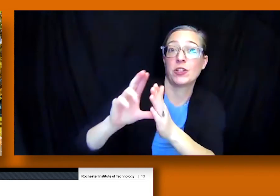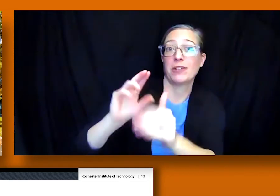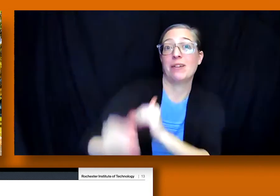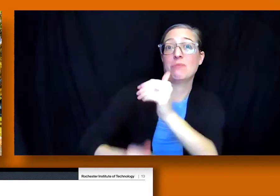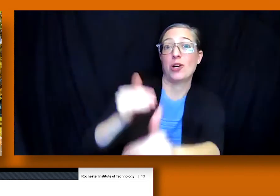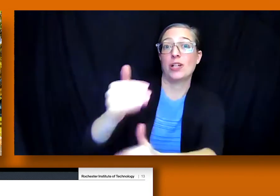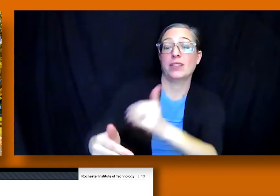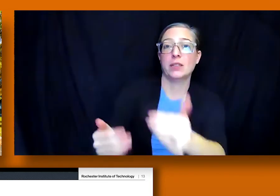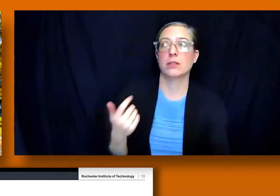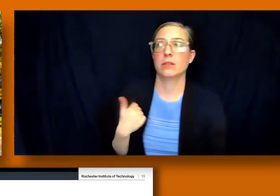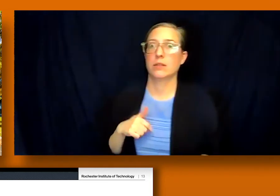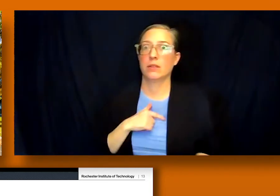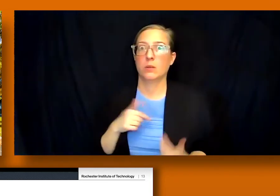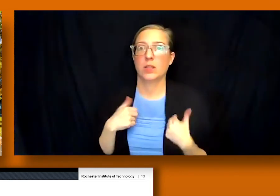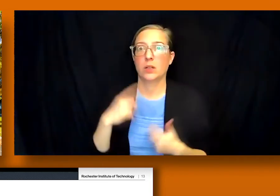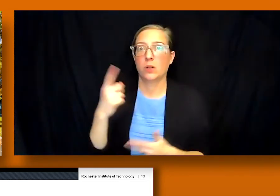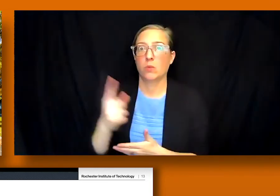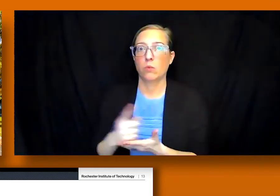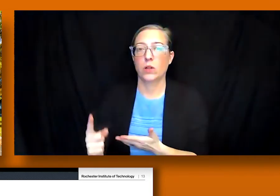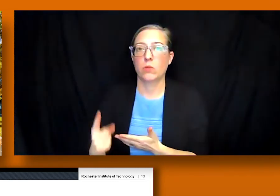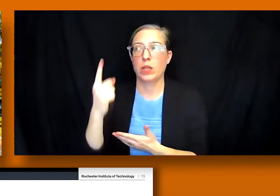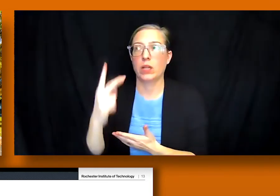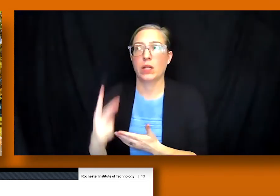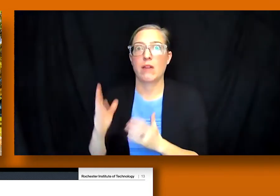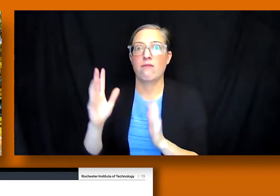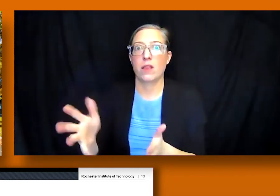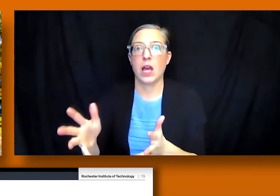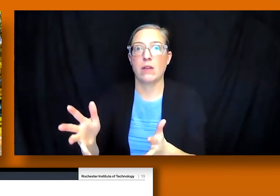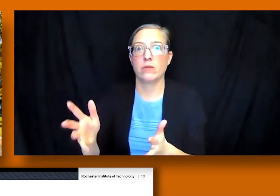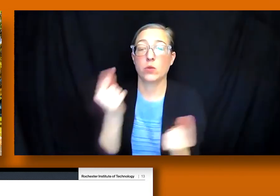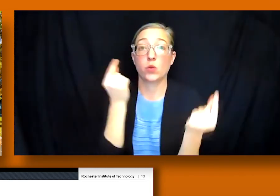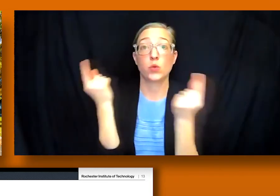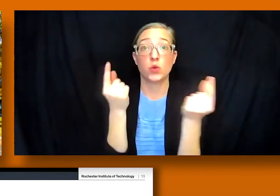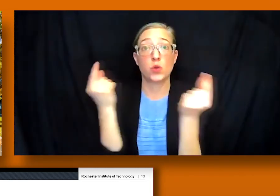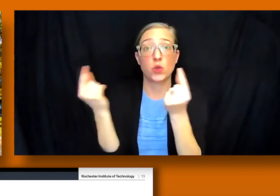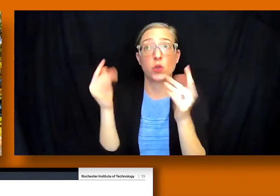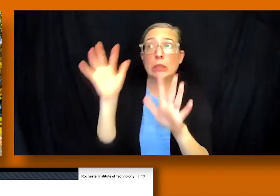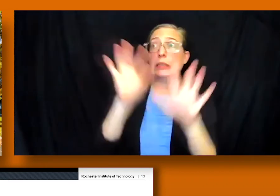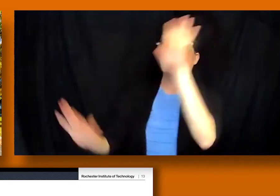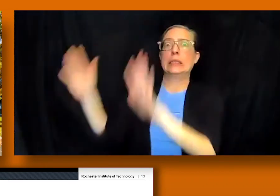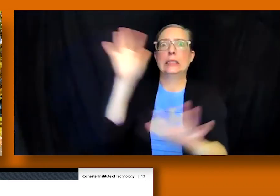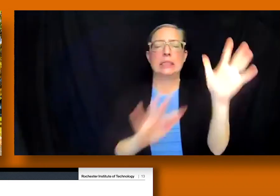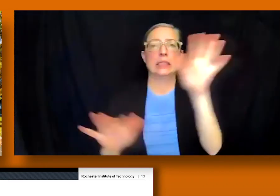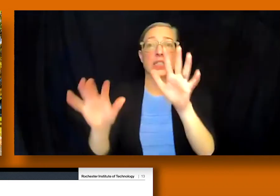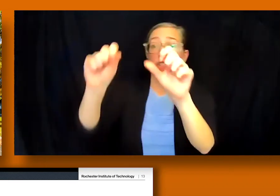we had to scramble and drop the subaward, alter the proposal, which meant adjusting the budget,